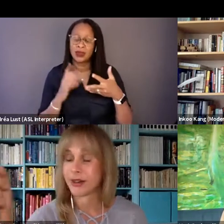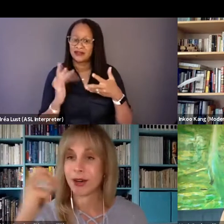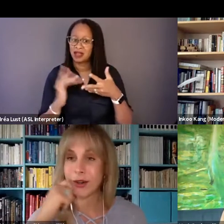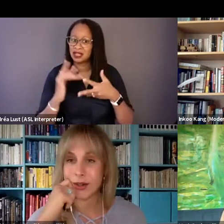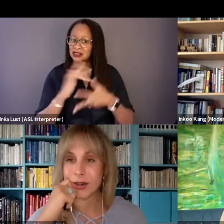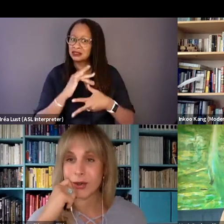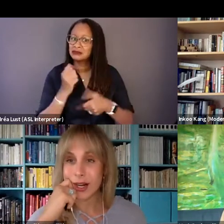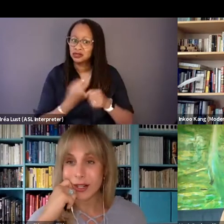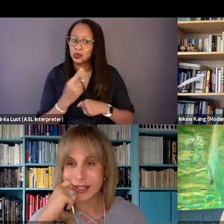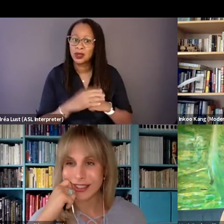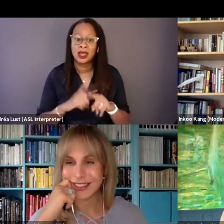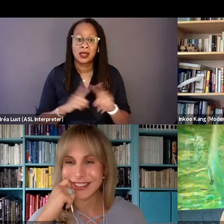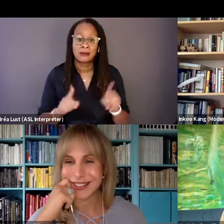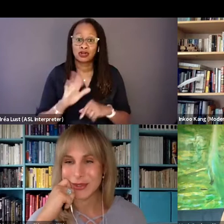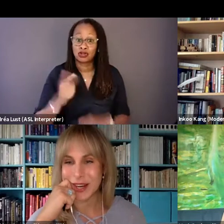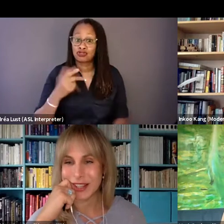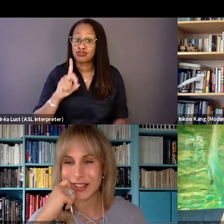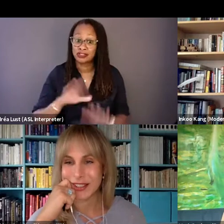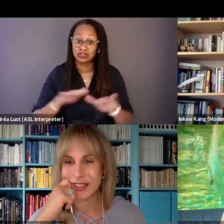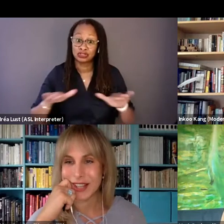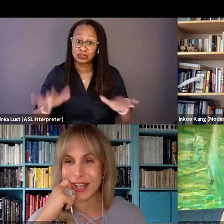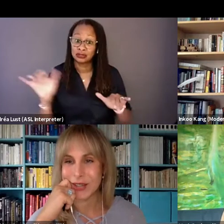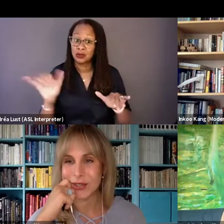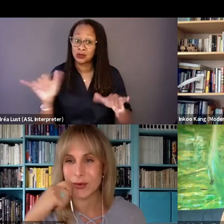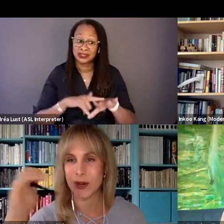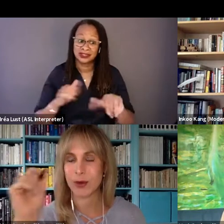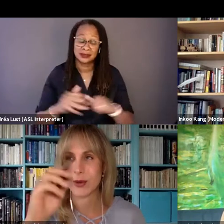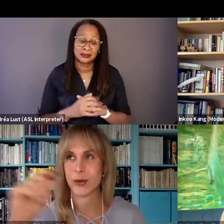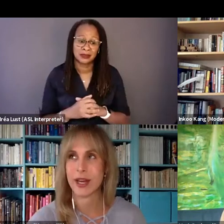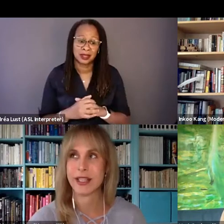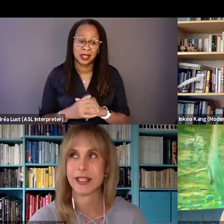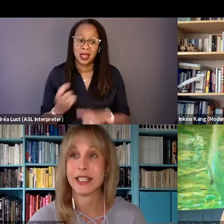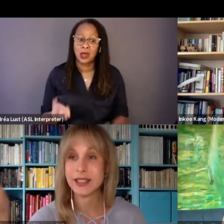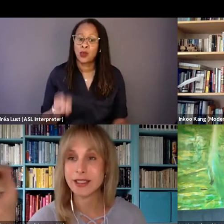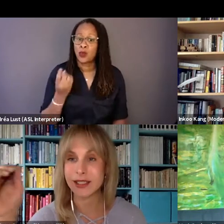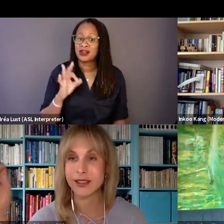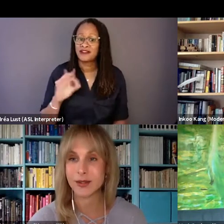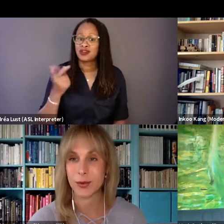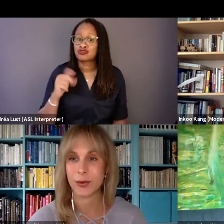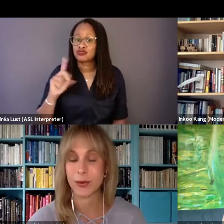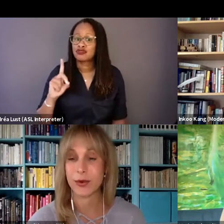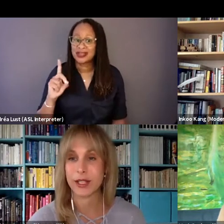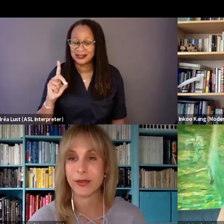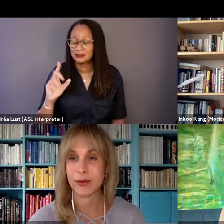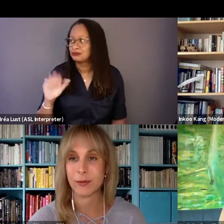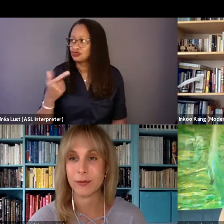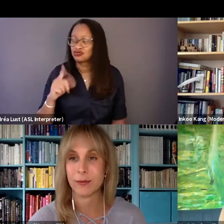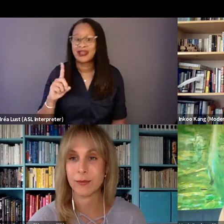but her grandkids as well. And one of her great nieces were really crucial